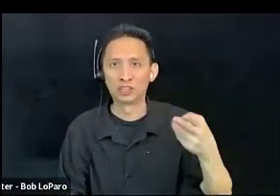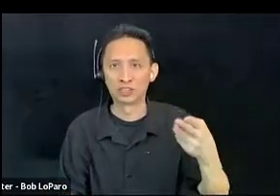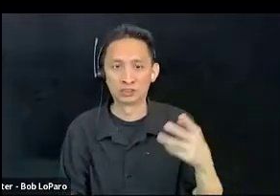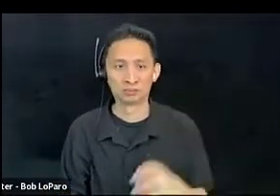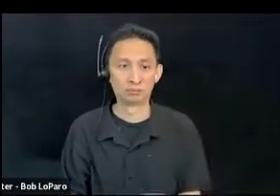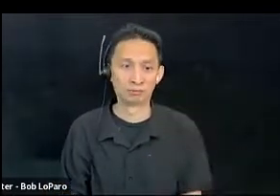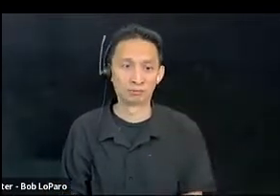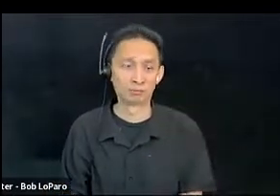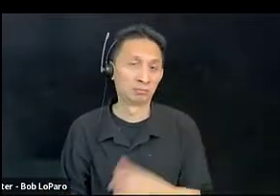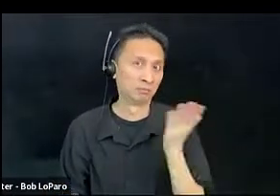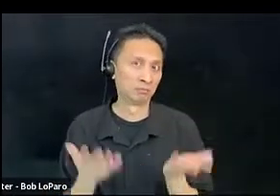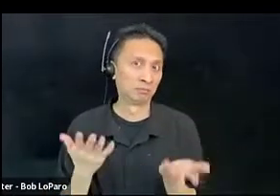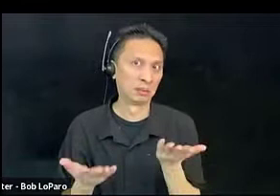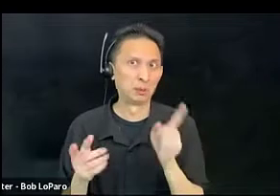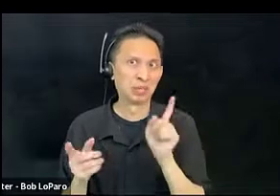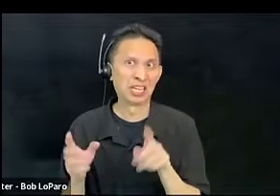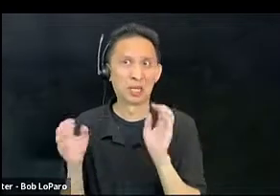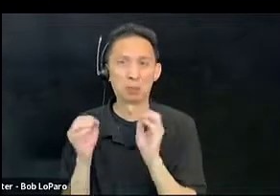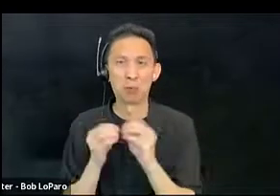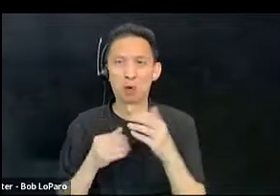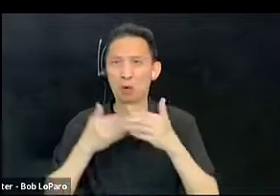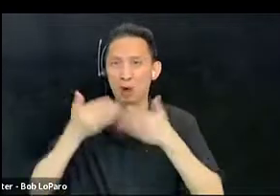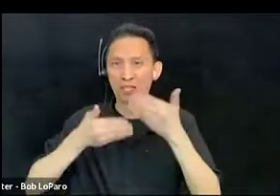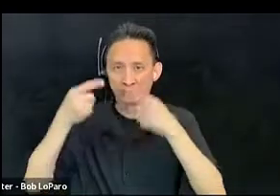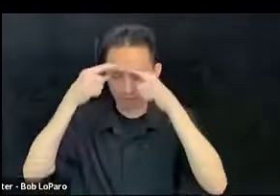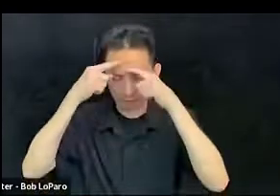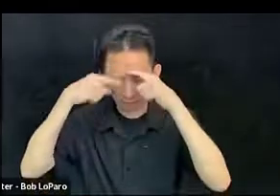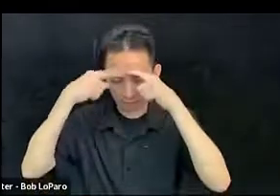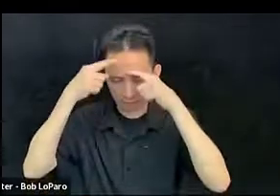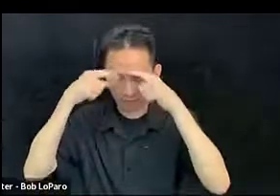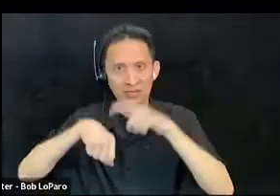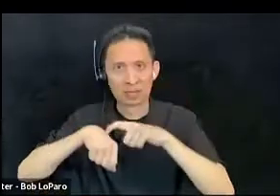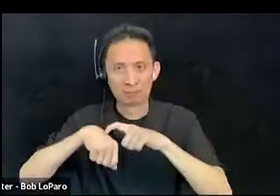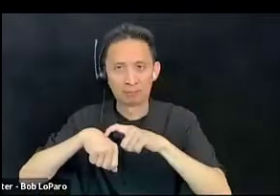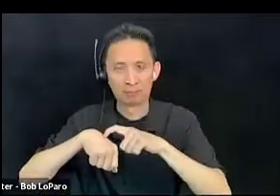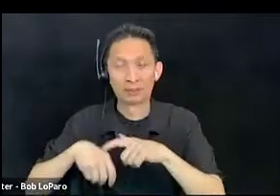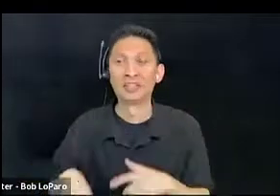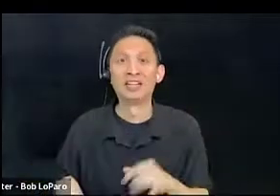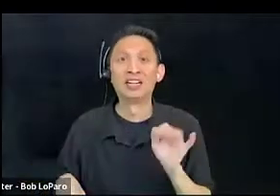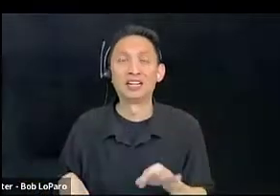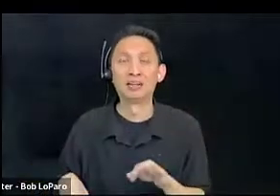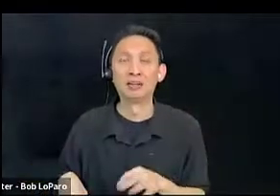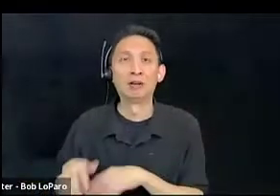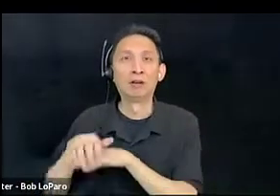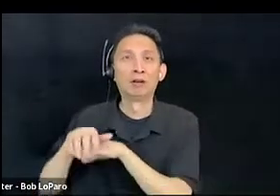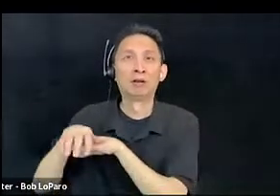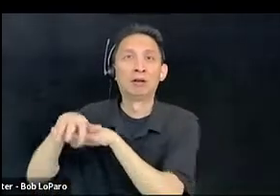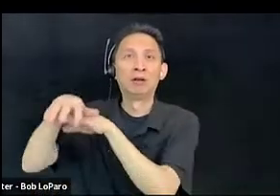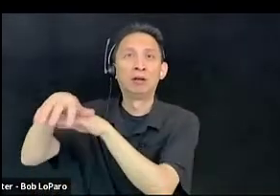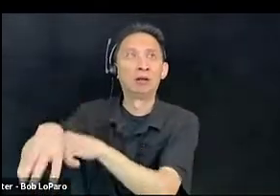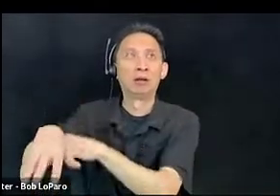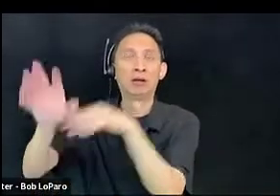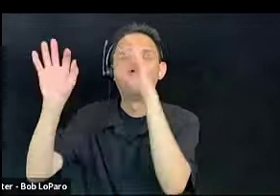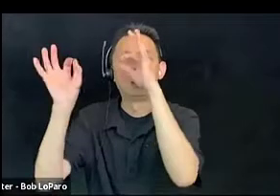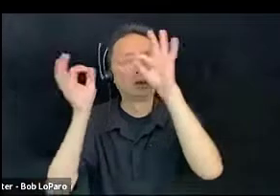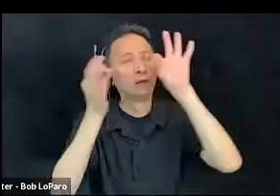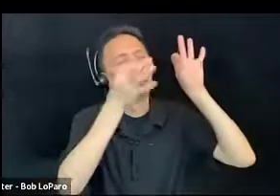if we're using hand under hand because the child needs to be able to look away first in response to that multisensory complexity,